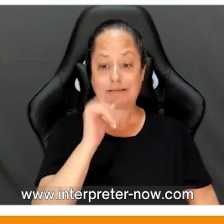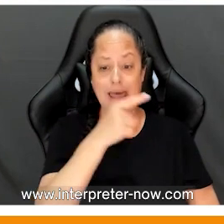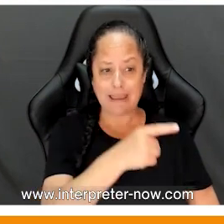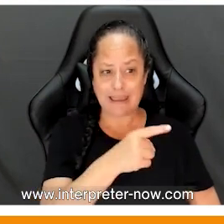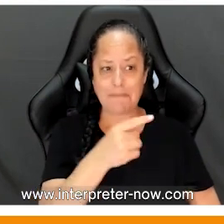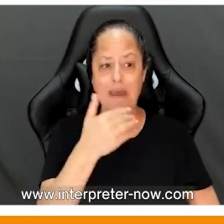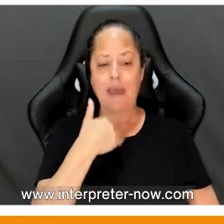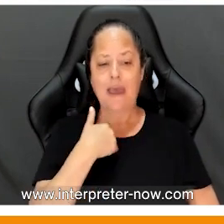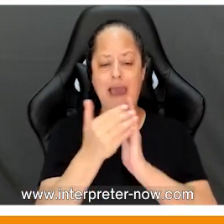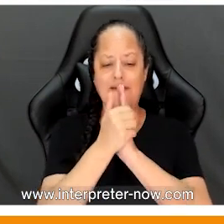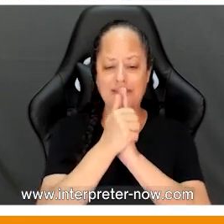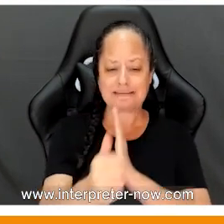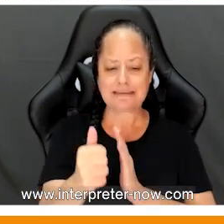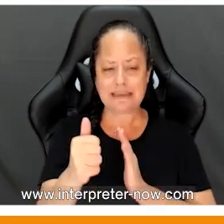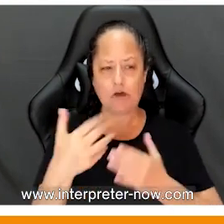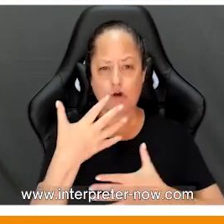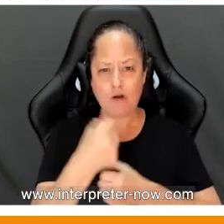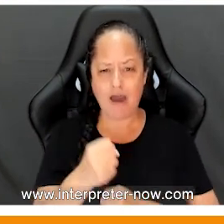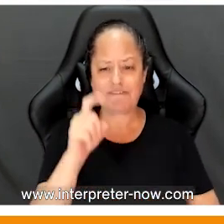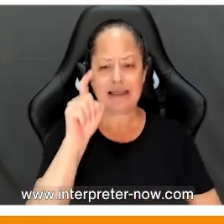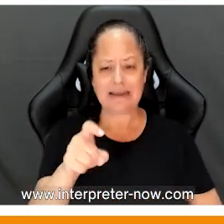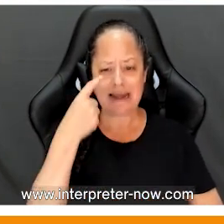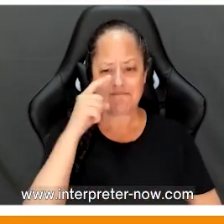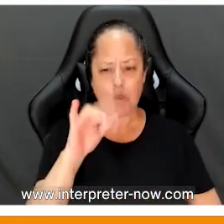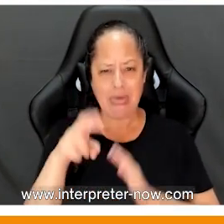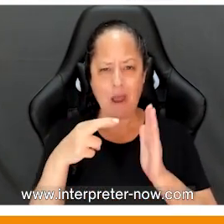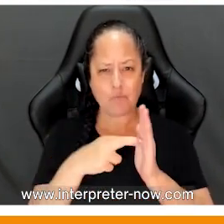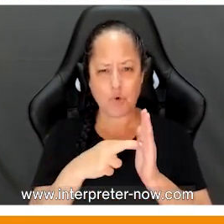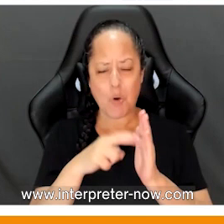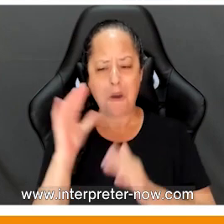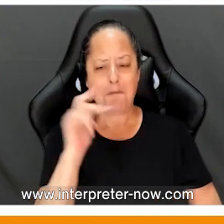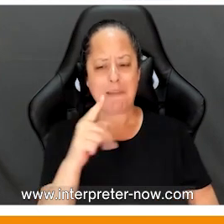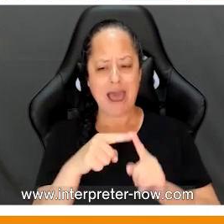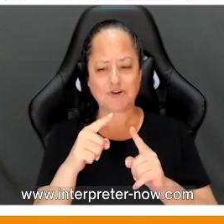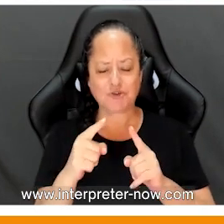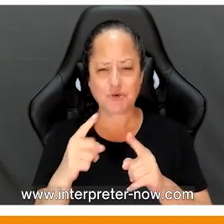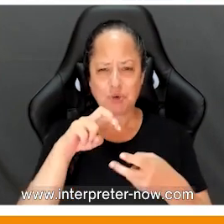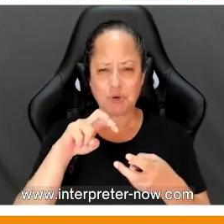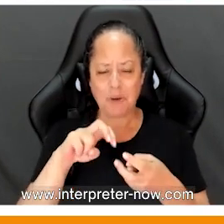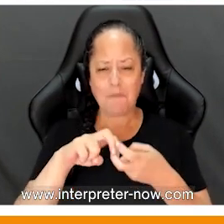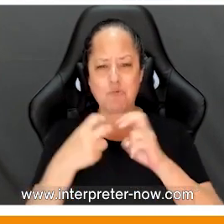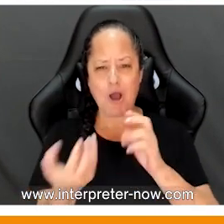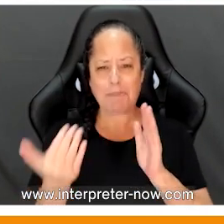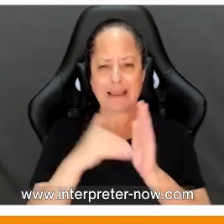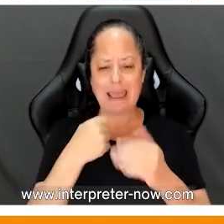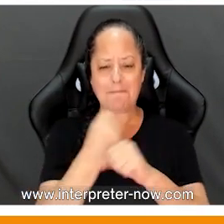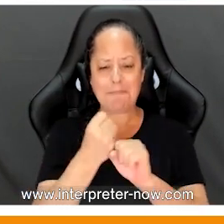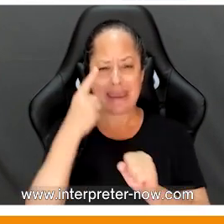you're telling me is that you don't think that someone that looks like him, has the needed skill or competence expected for that role, which goes back to the problem, again,